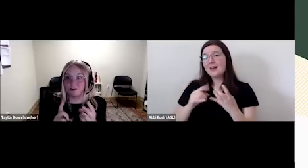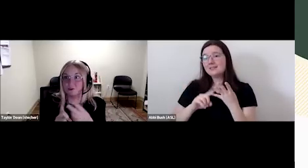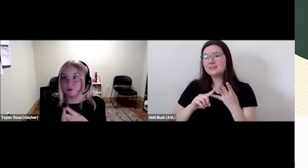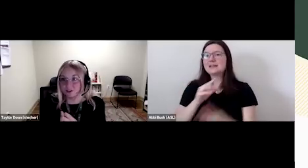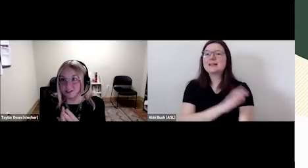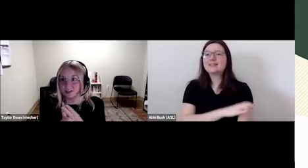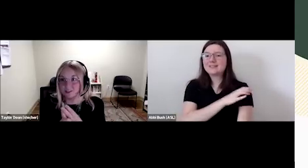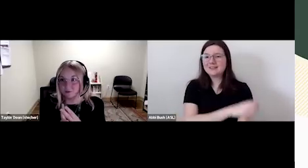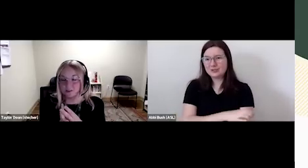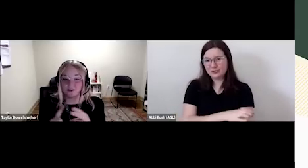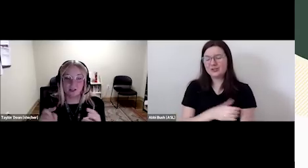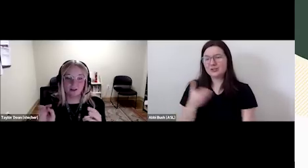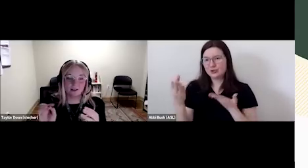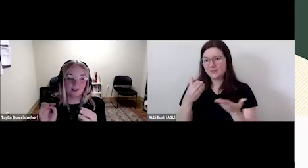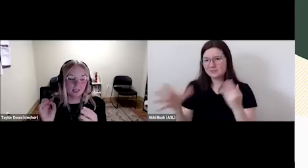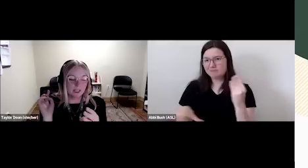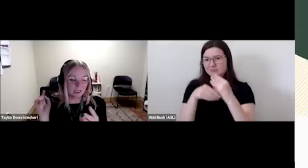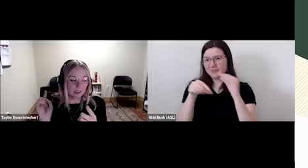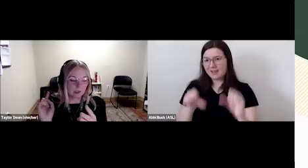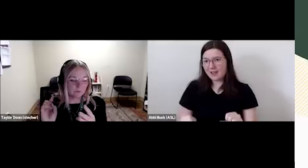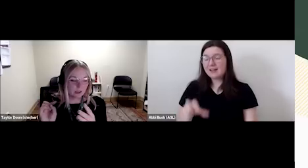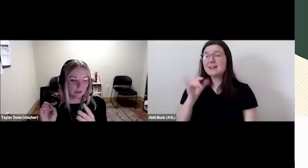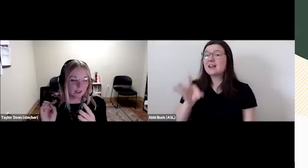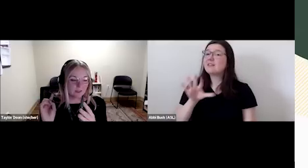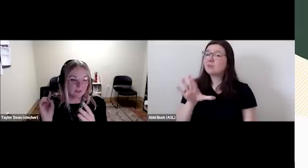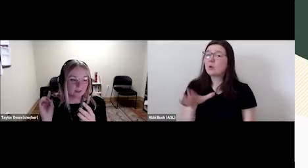if there's a hoarding task force in your area, if there is